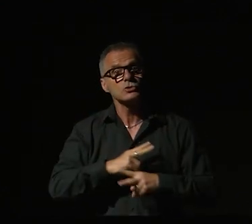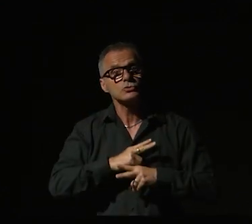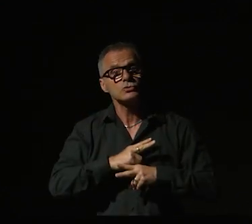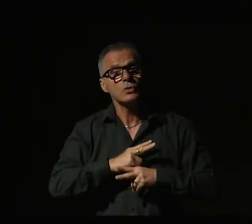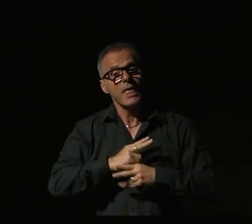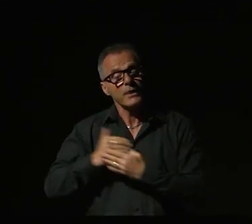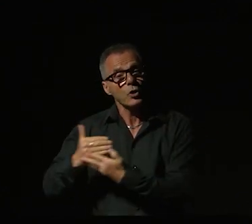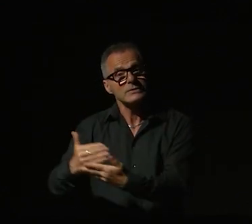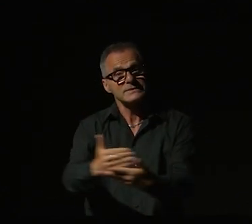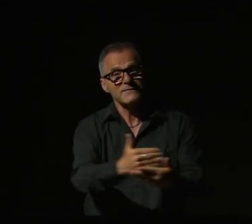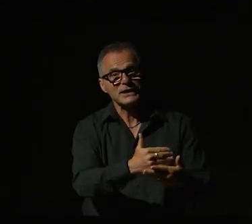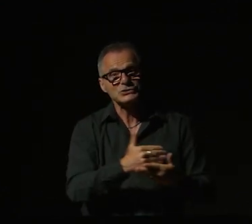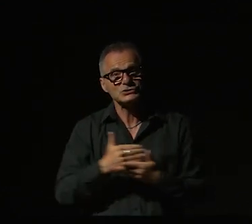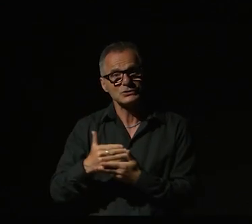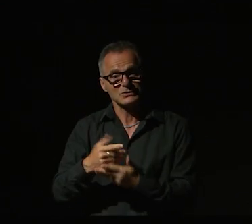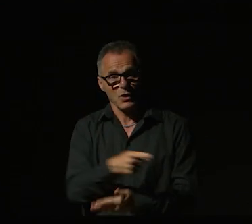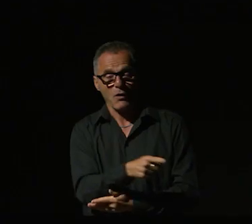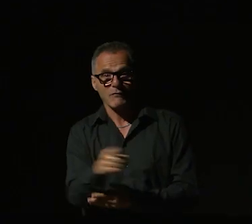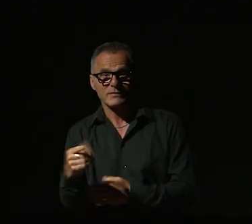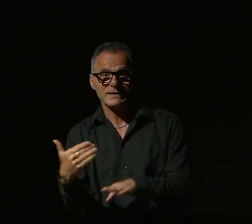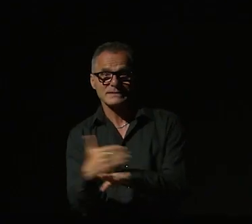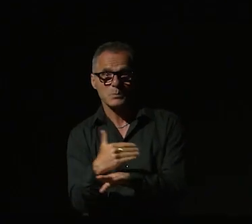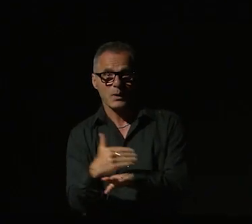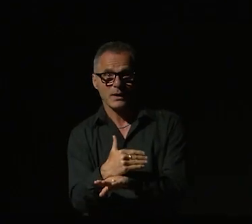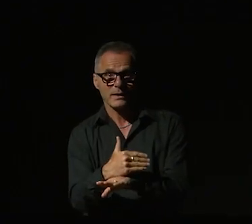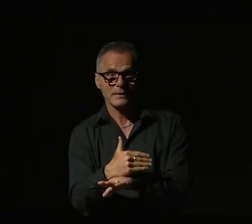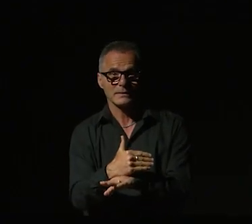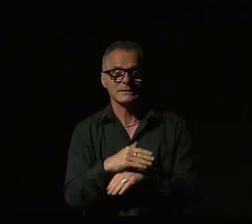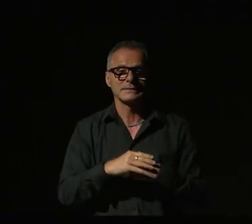of both cartoons, which took several years,